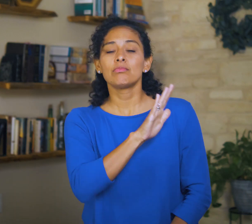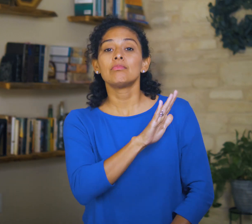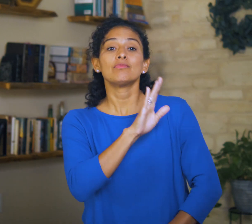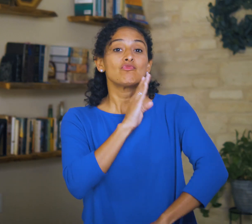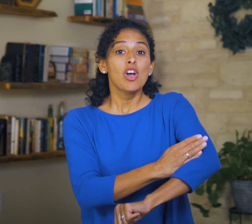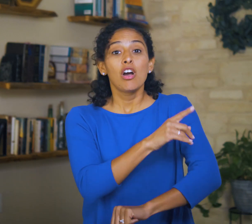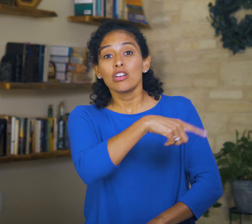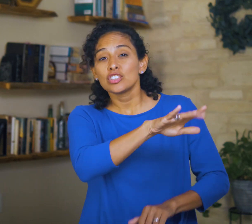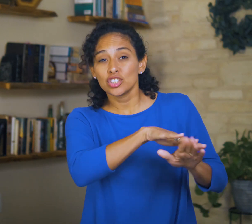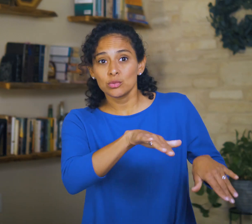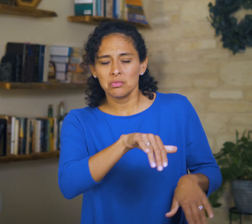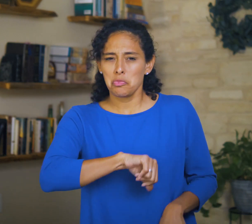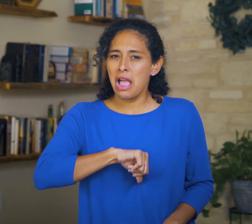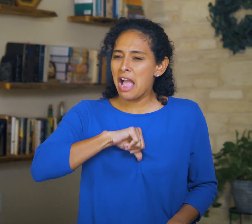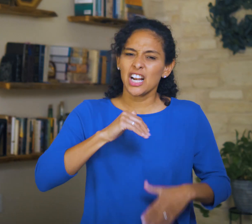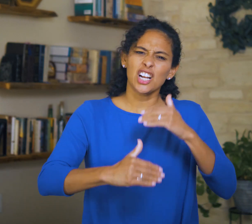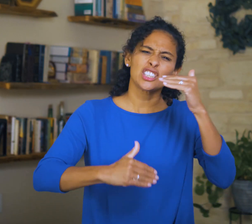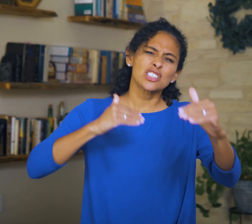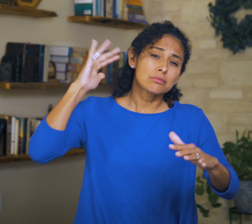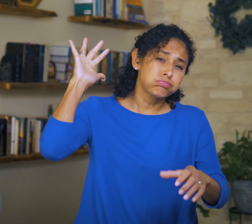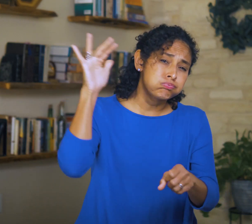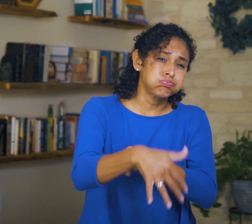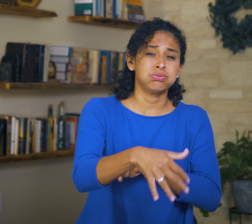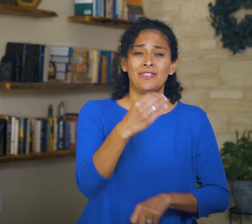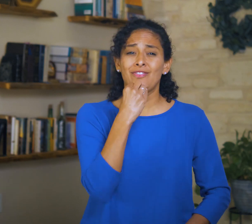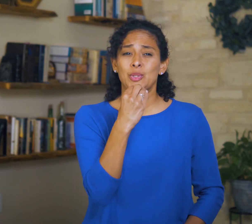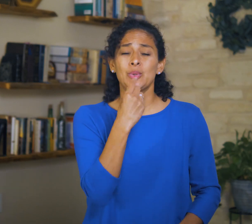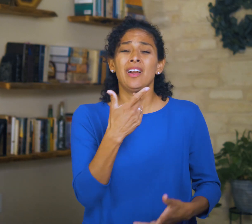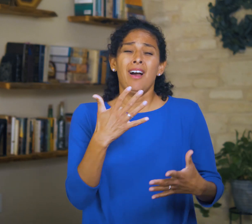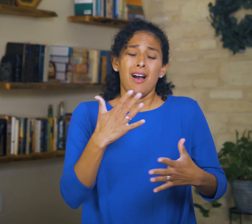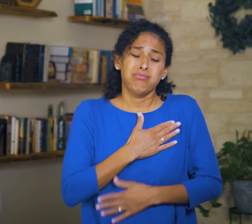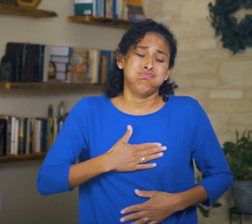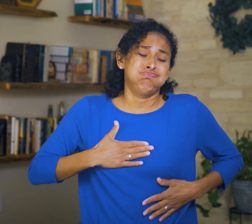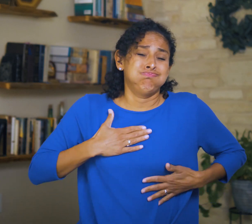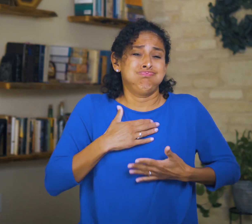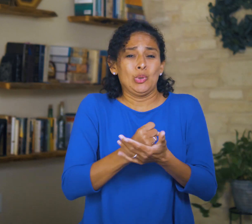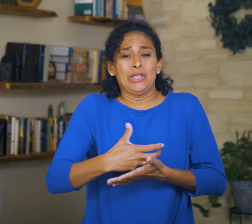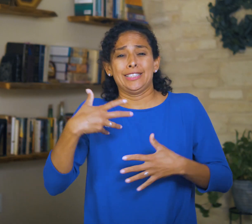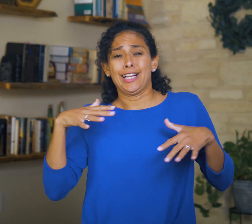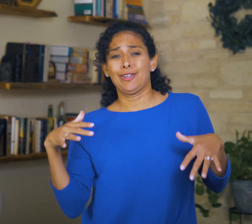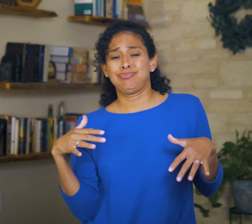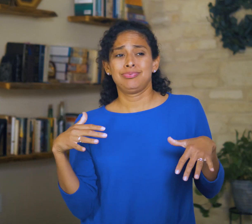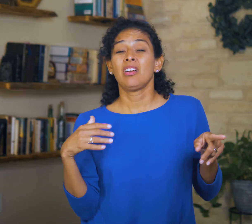she and her daughters had pride, excess of food, and prosperous ease,